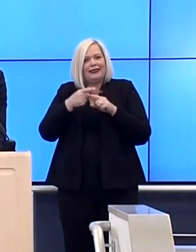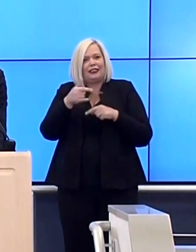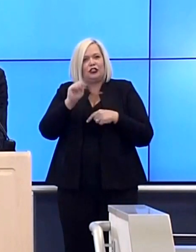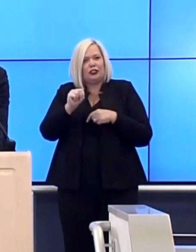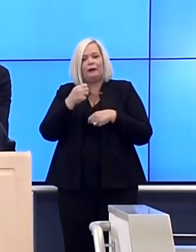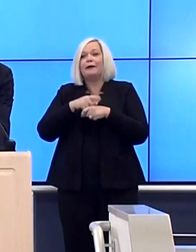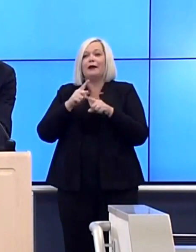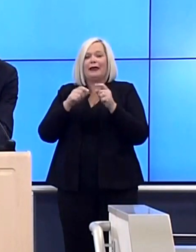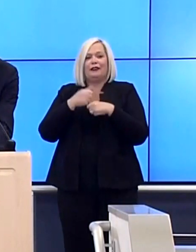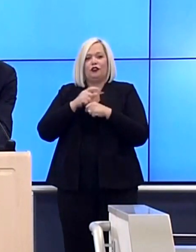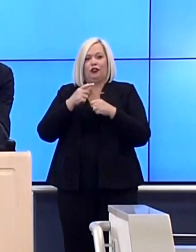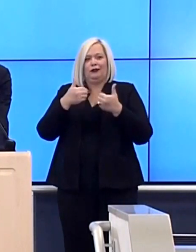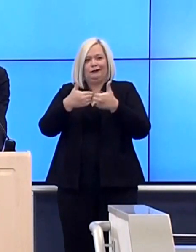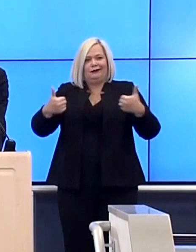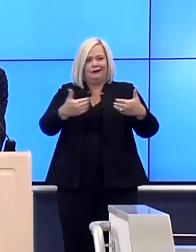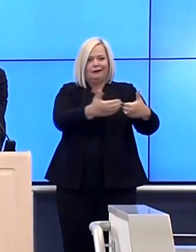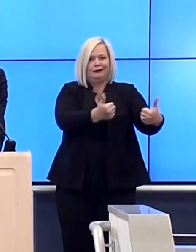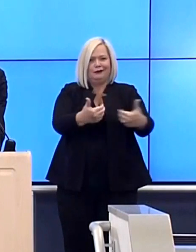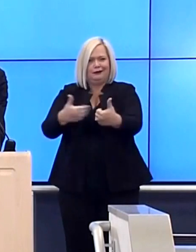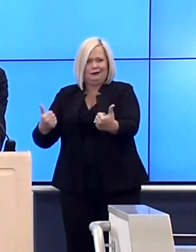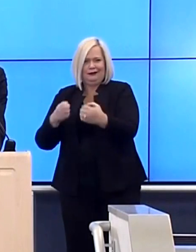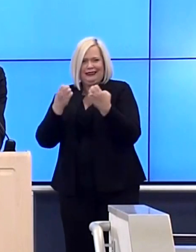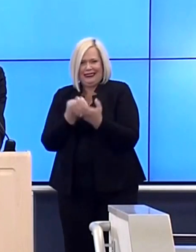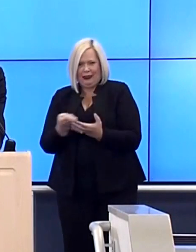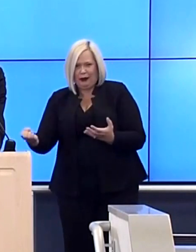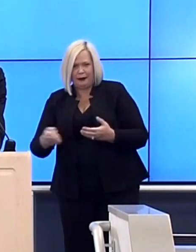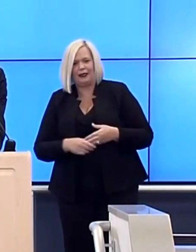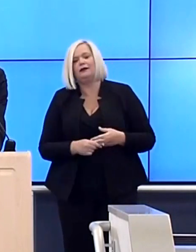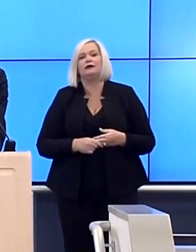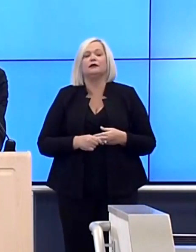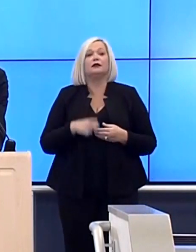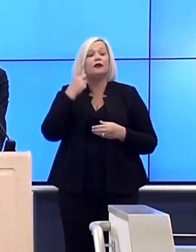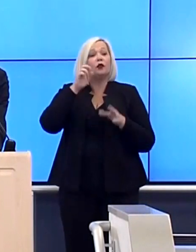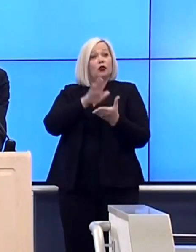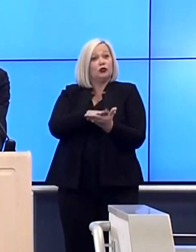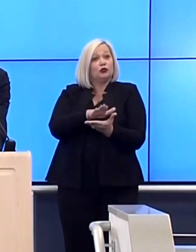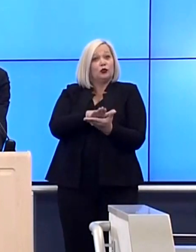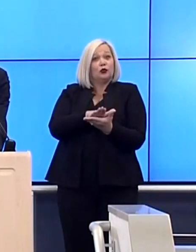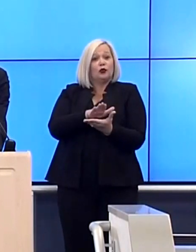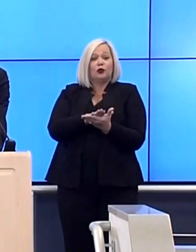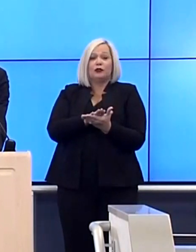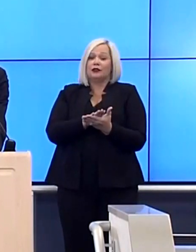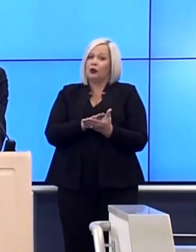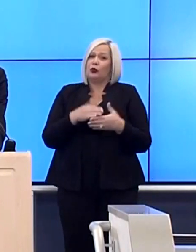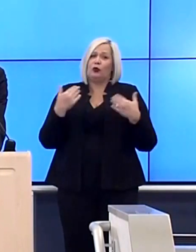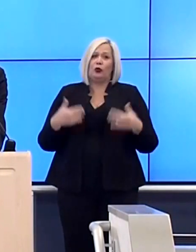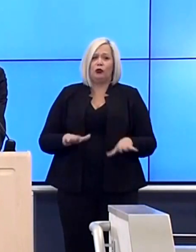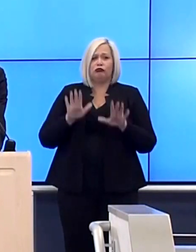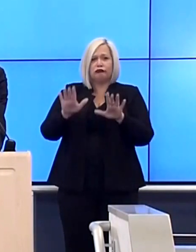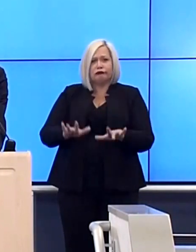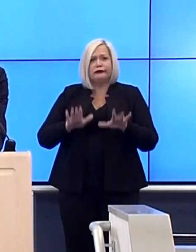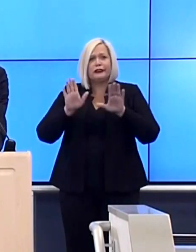BY APPOINTMENT, INDIVIDUALIZED EXERCISE AT THE GYM WITH EXERCISE AT THE GYM WITH EXERCISE STATIONS FAR APART. EXERCISE STATIONS FAR APART. FOR SCHOOLS, CHILDREN HAVE